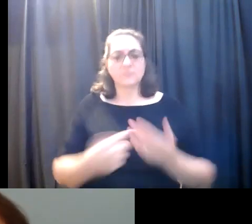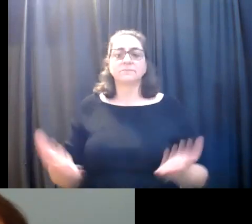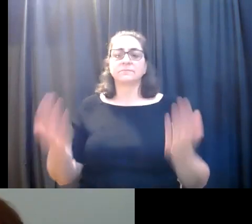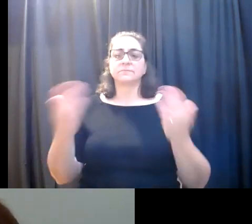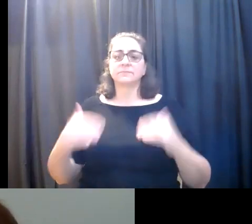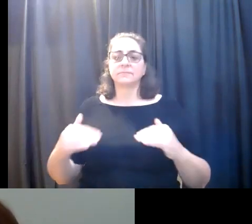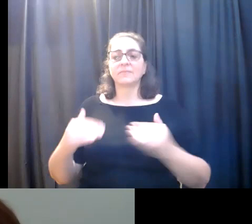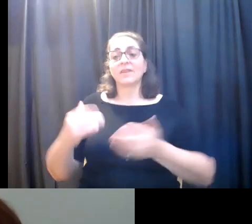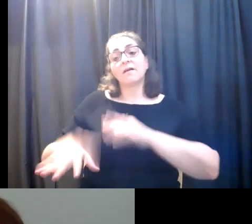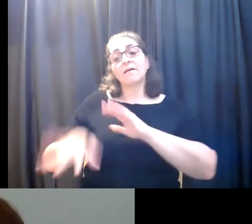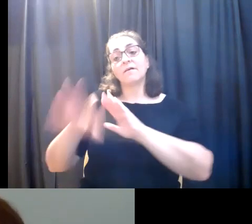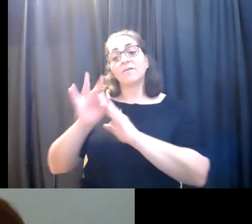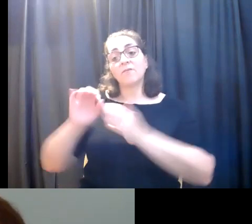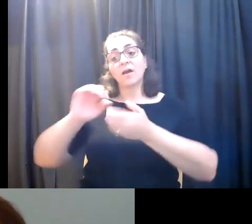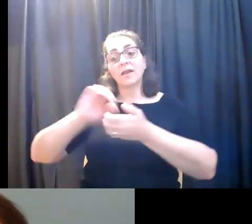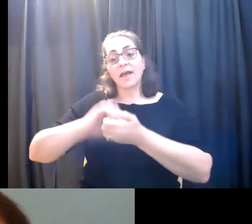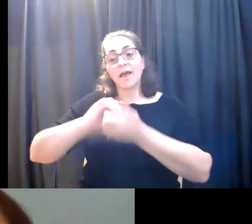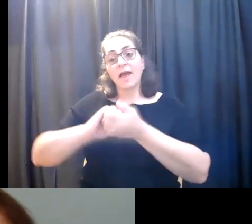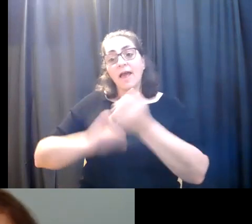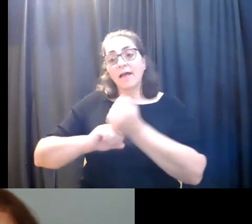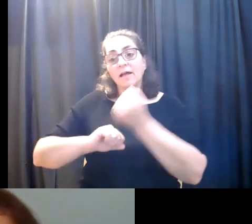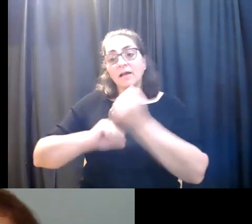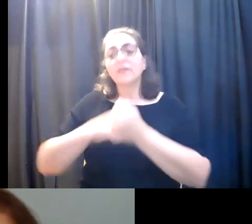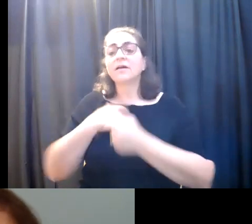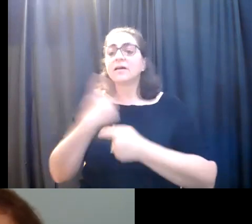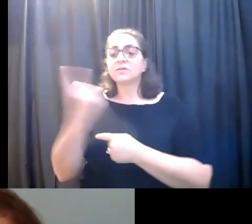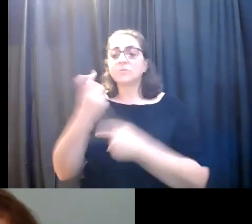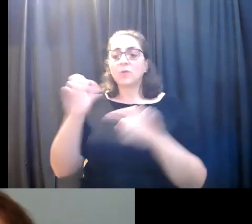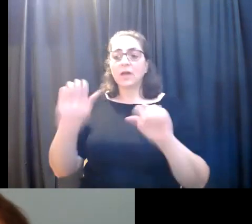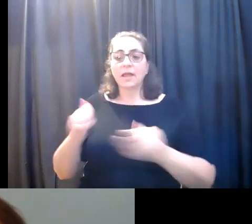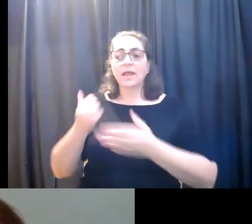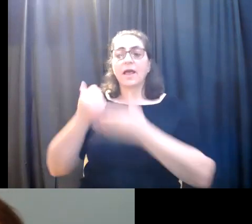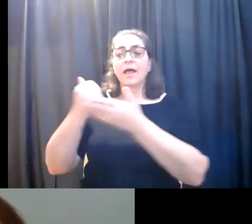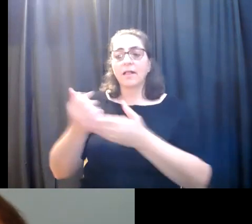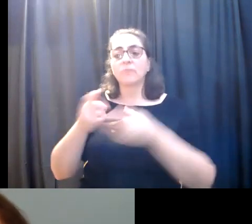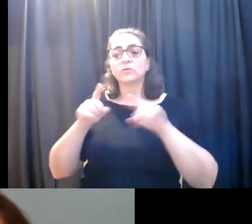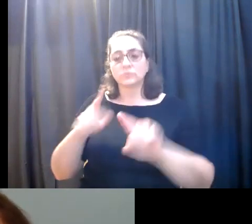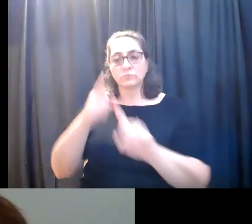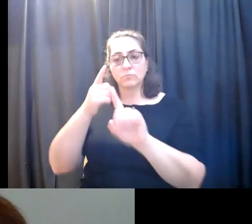the person who's the patient is either of adult age or don't disndz have a disability.